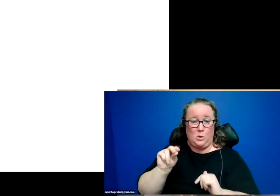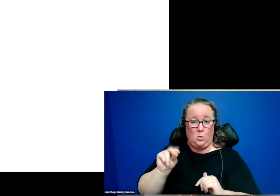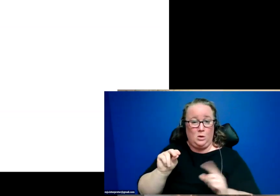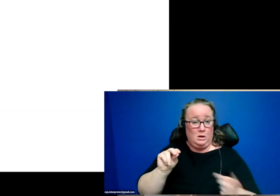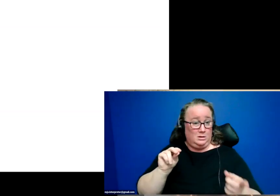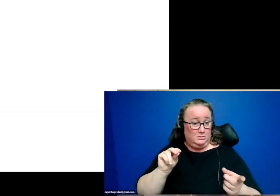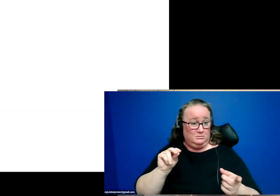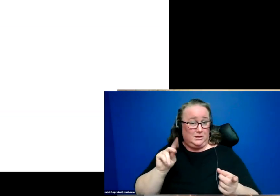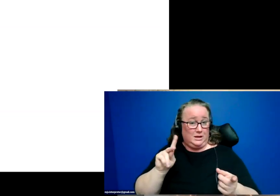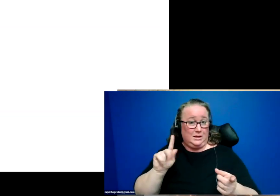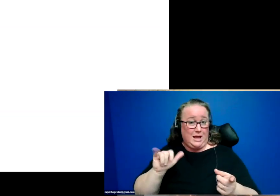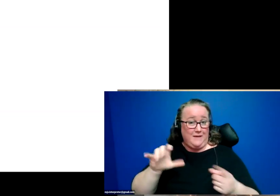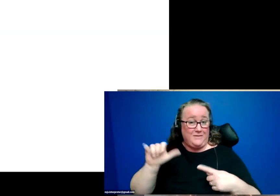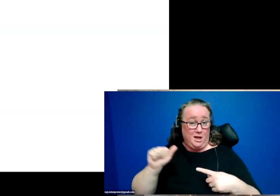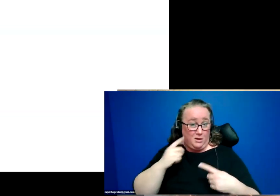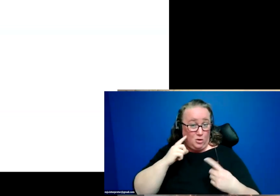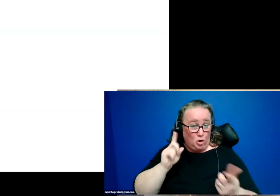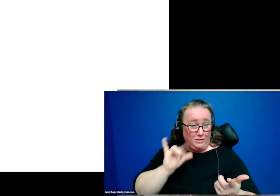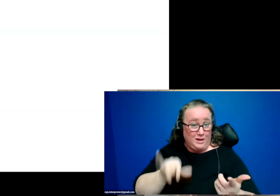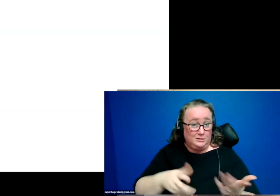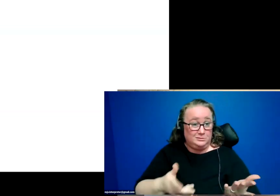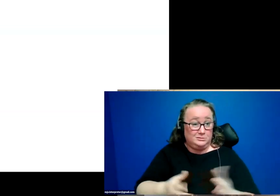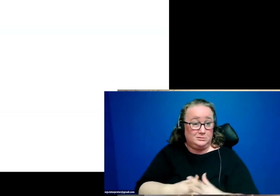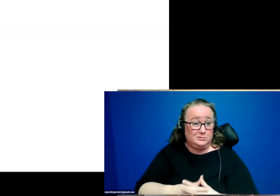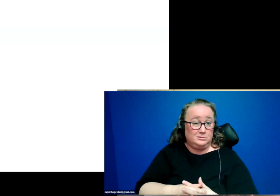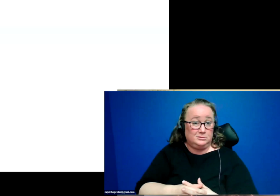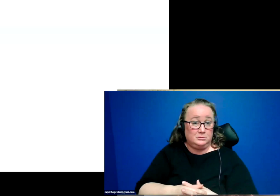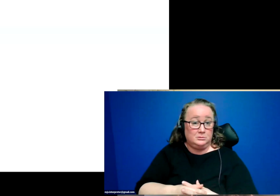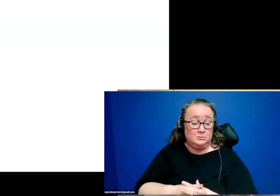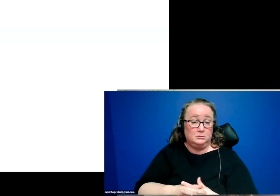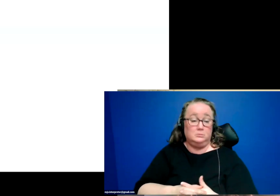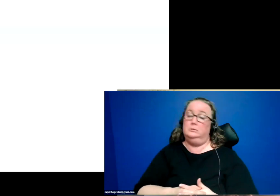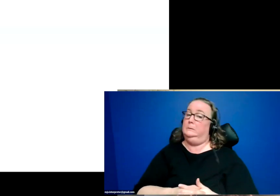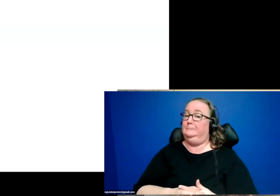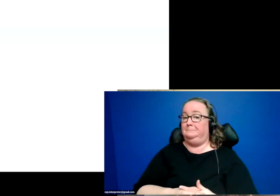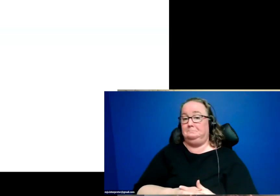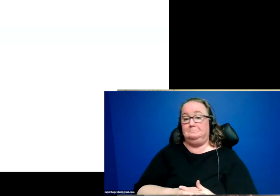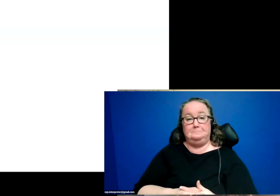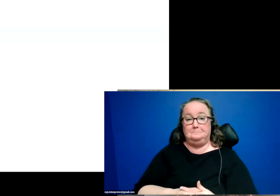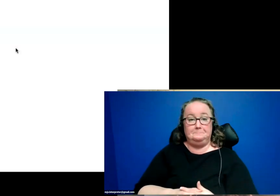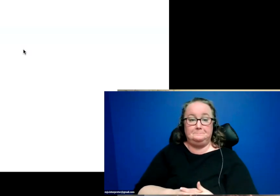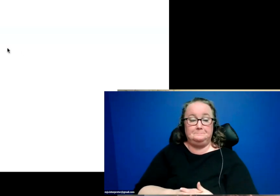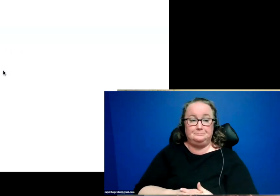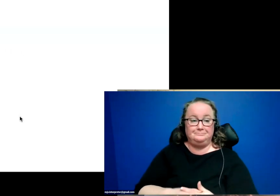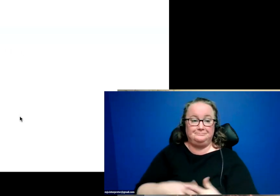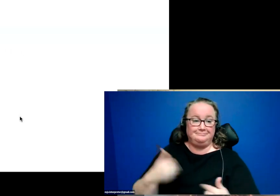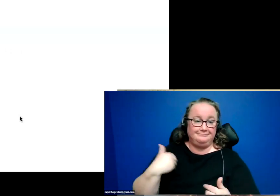but I have not heard of that, so I can't say for sure. This is Kavya.